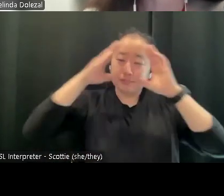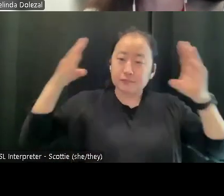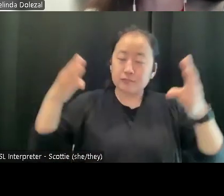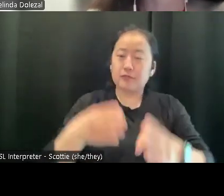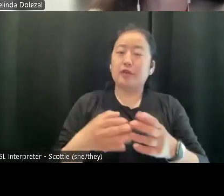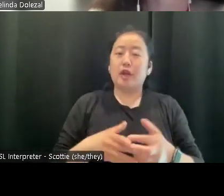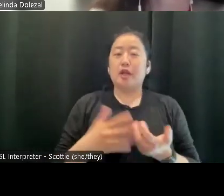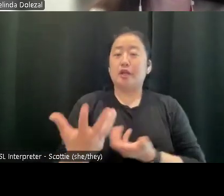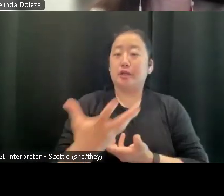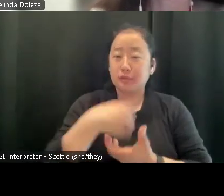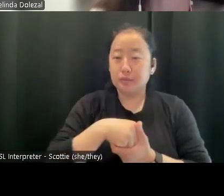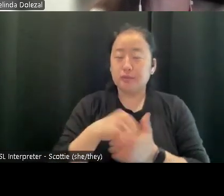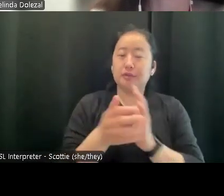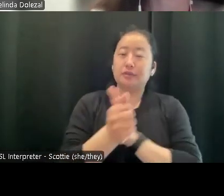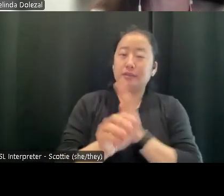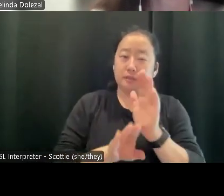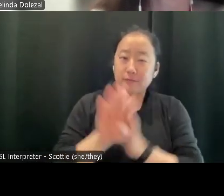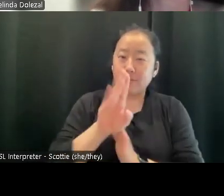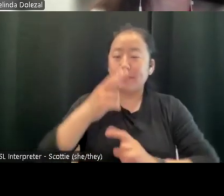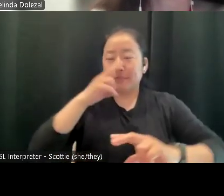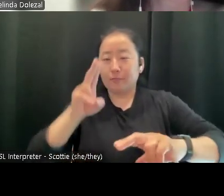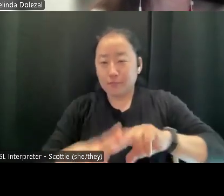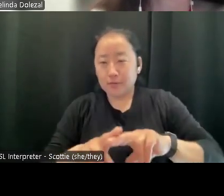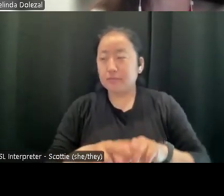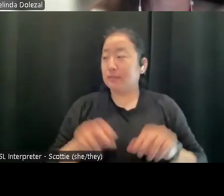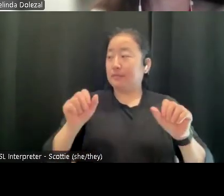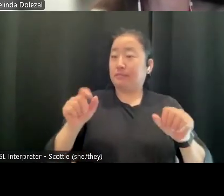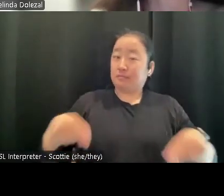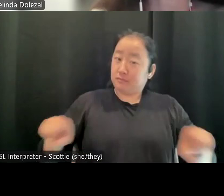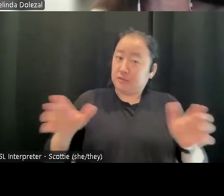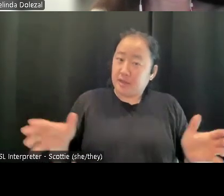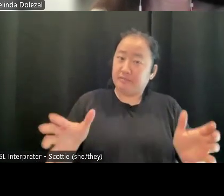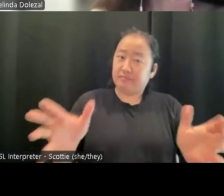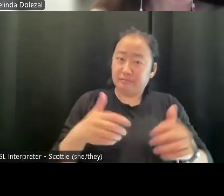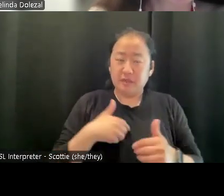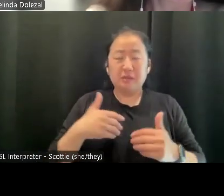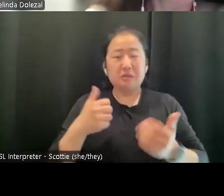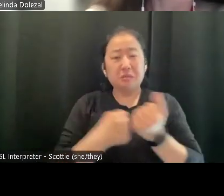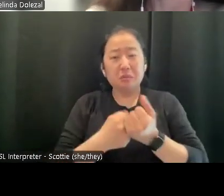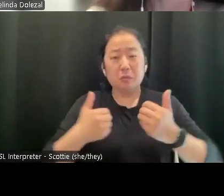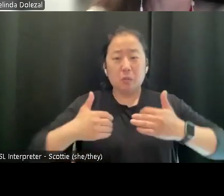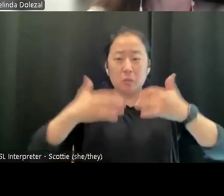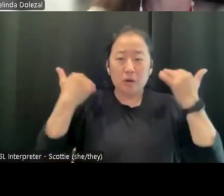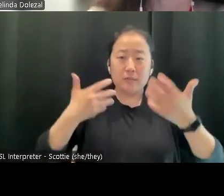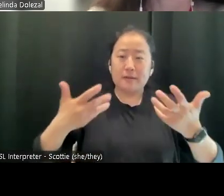Providing participants with an opportunity to engage in sports activities in a supportive and welcoming environment. And participants not only enjoy the